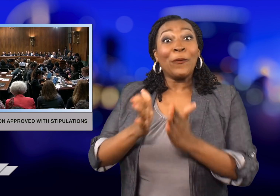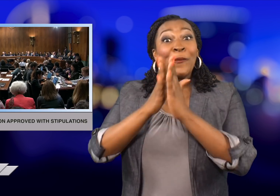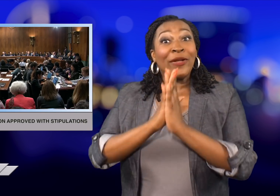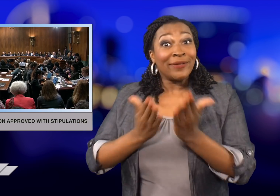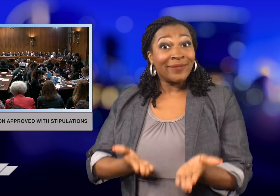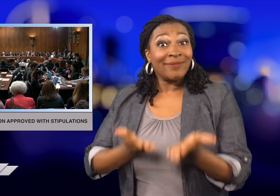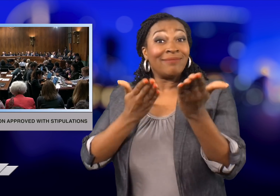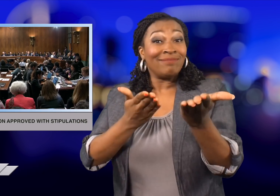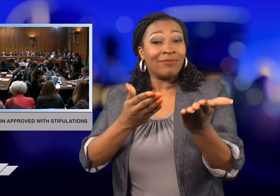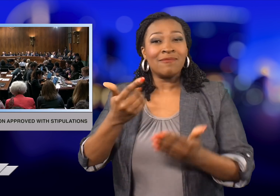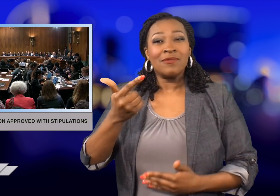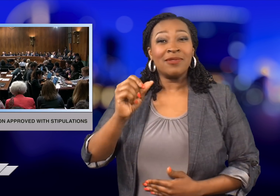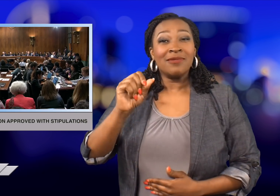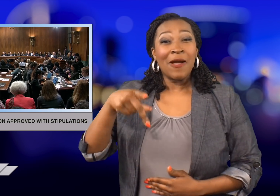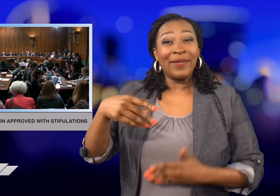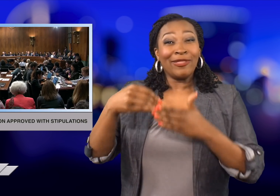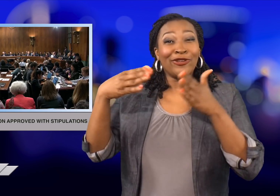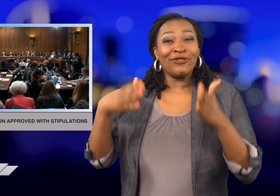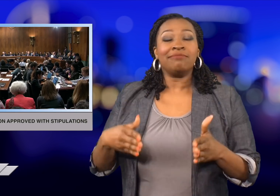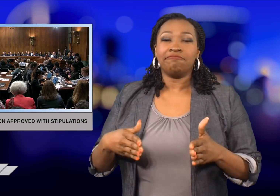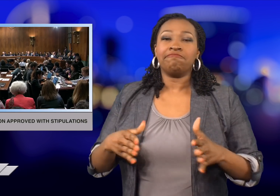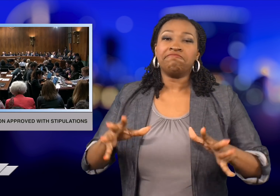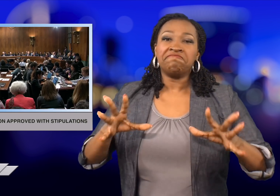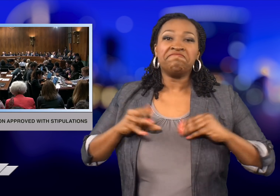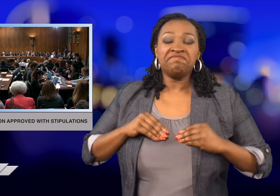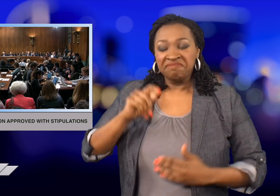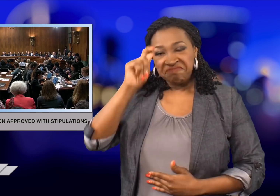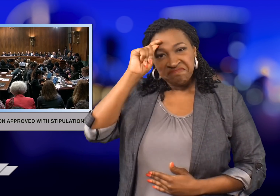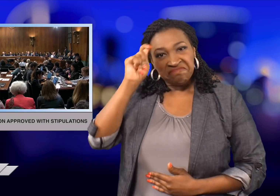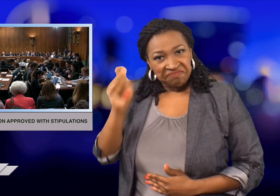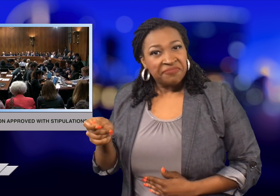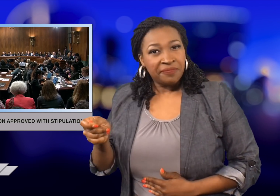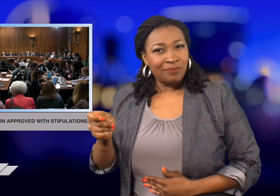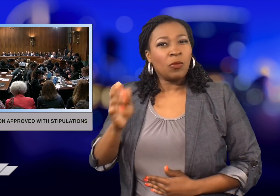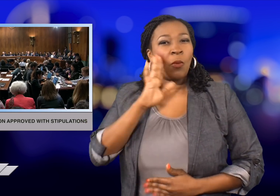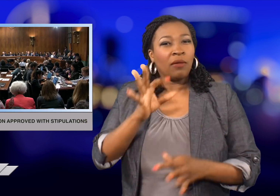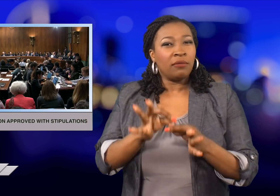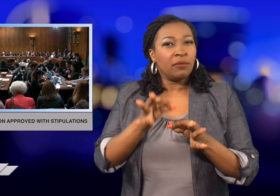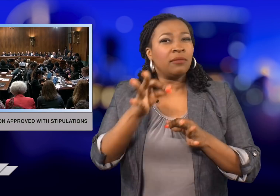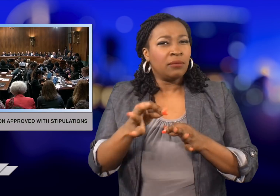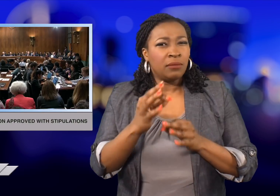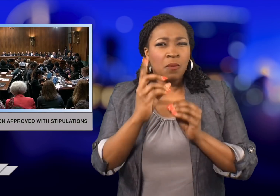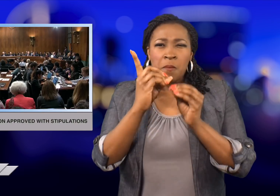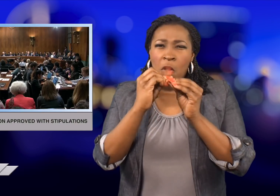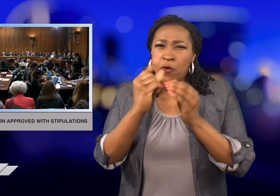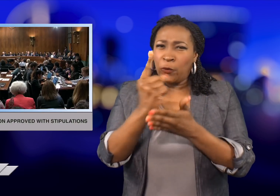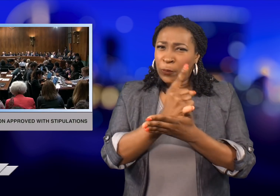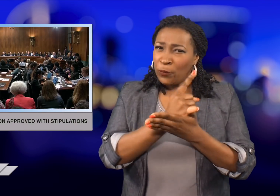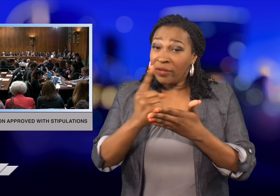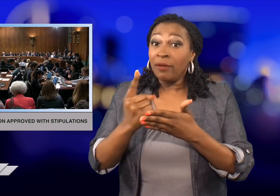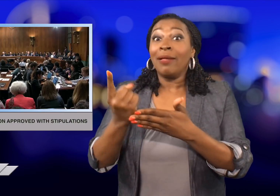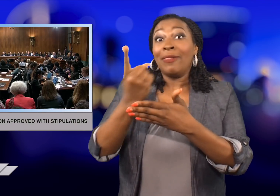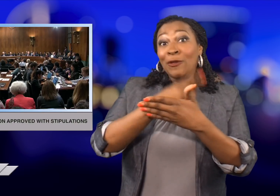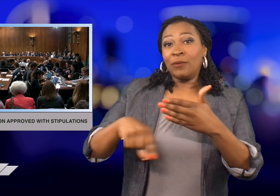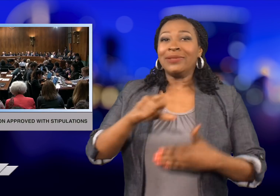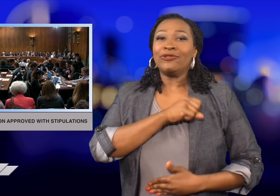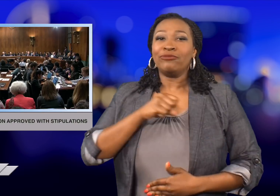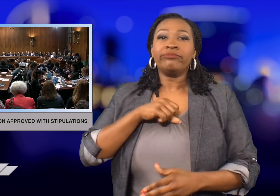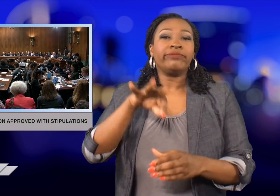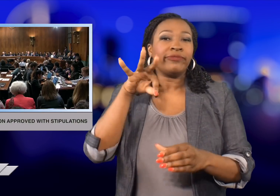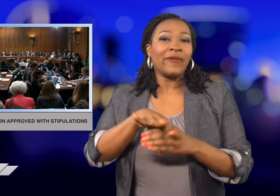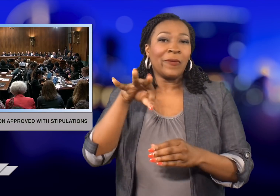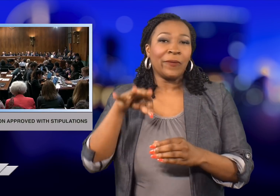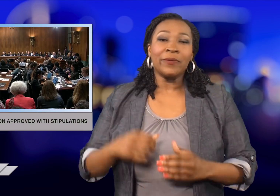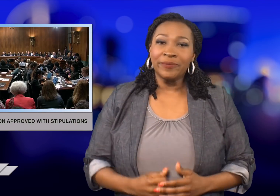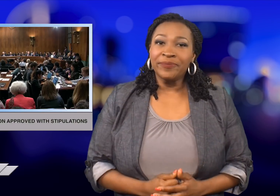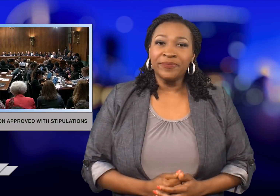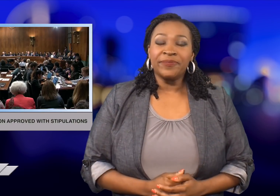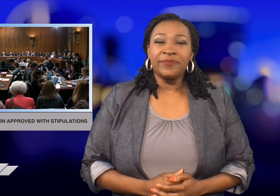GOP leaders agreed to his request and will delay a Senate vote for one more week.